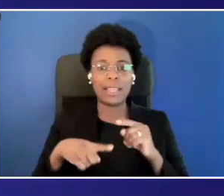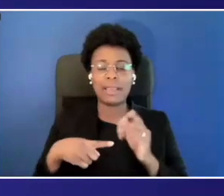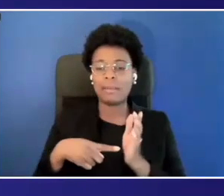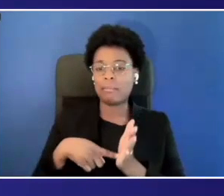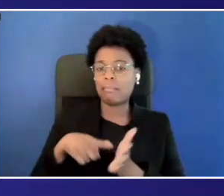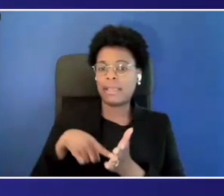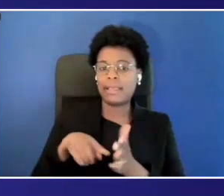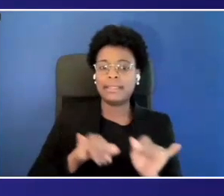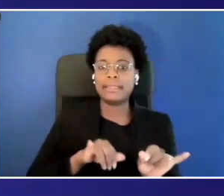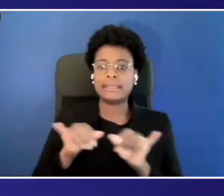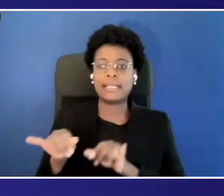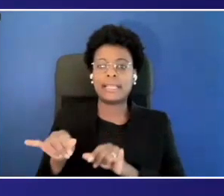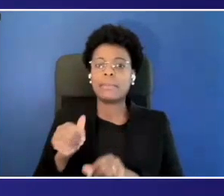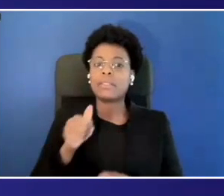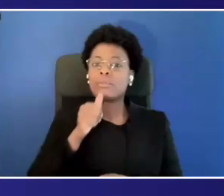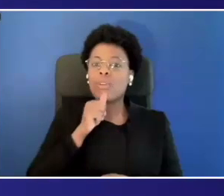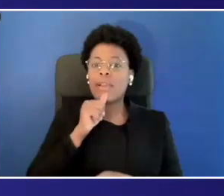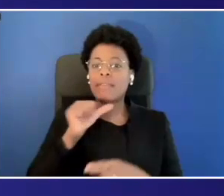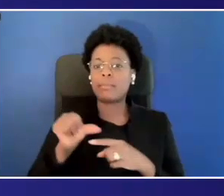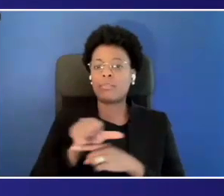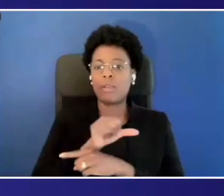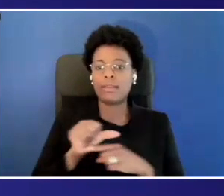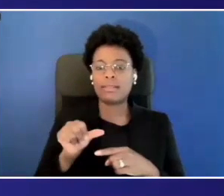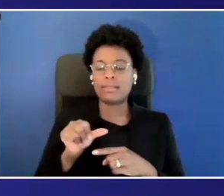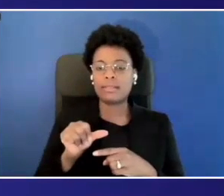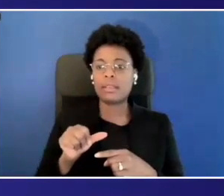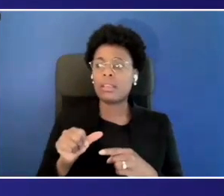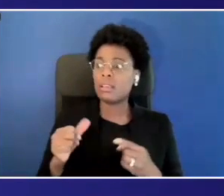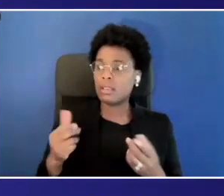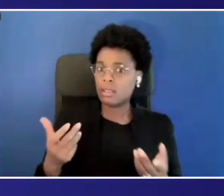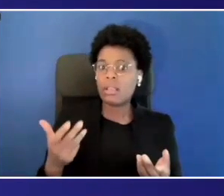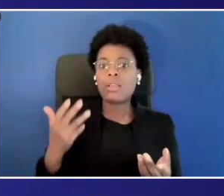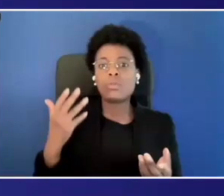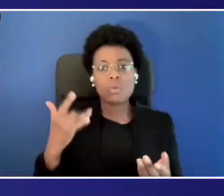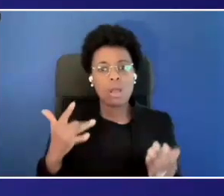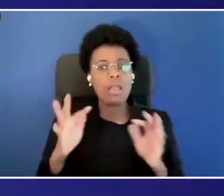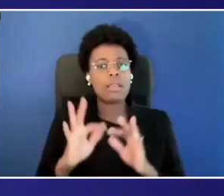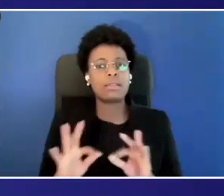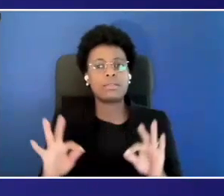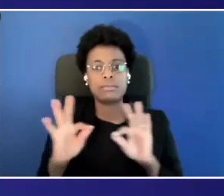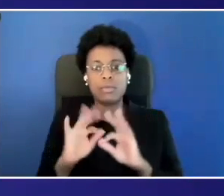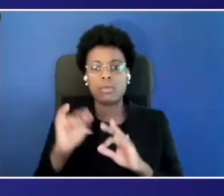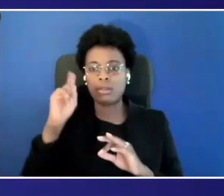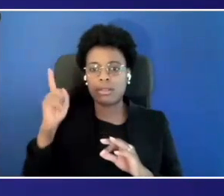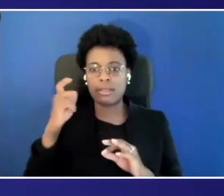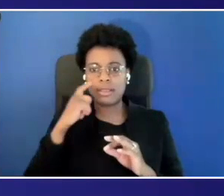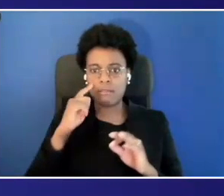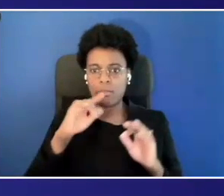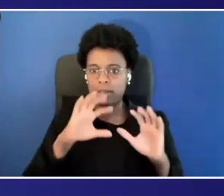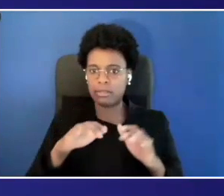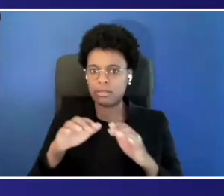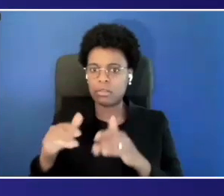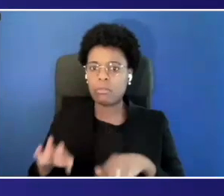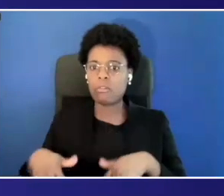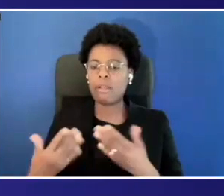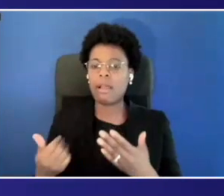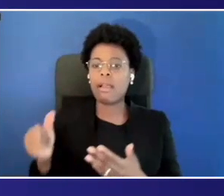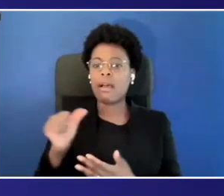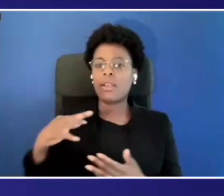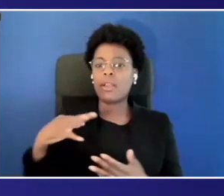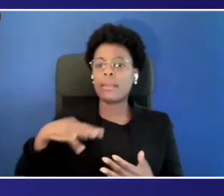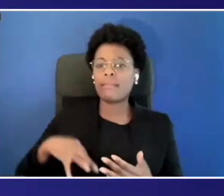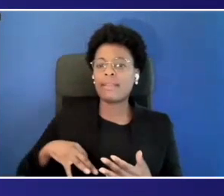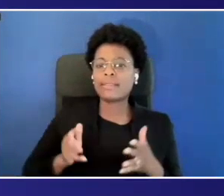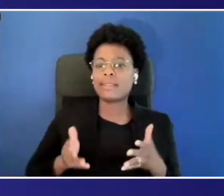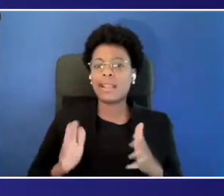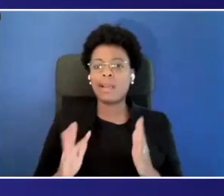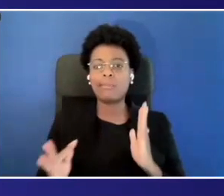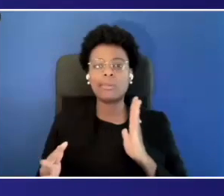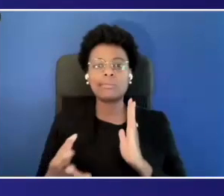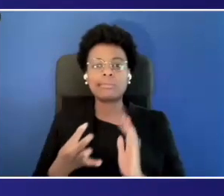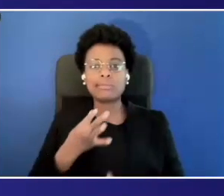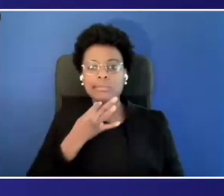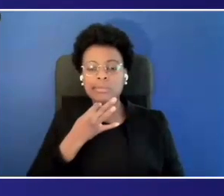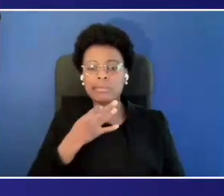Because of that, it is impairment that these government entities be able to provide other benefits that allow for talented attorneys to choose to provide other benefits that allow for talented attorneys to choose to spend their careers in the public sector.